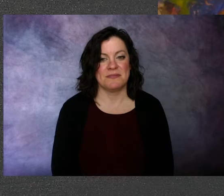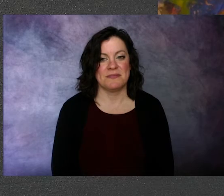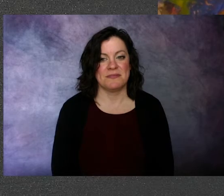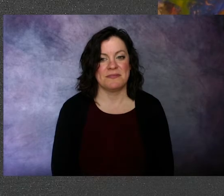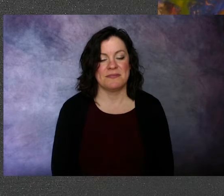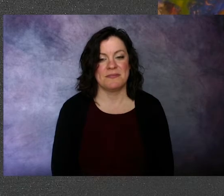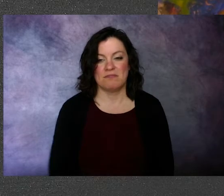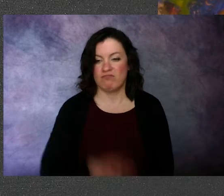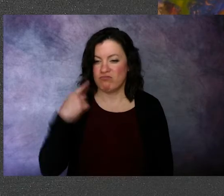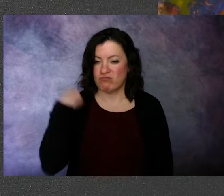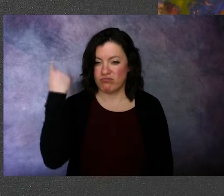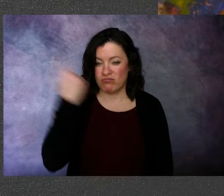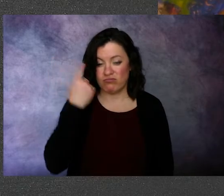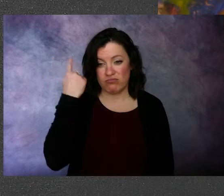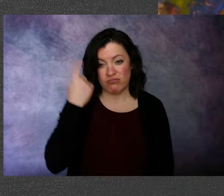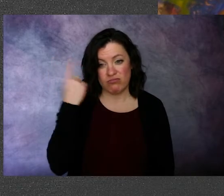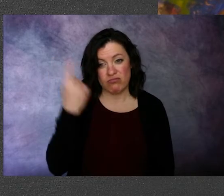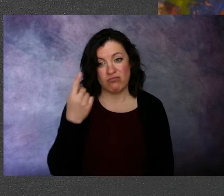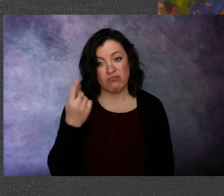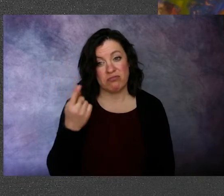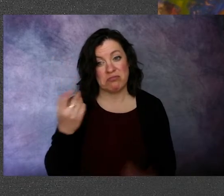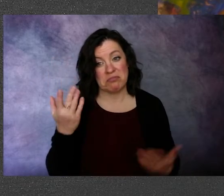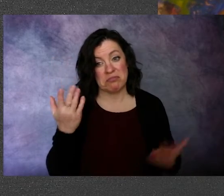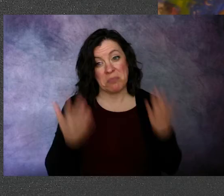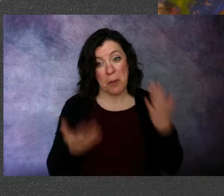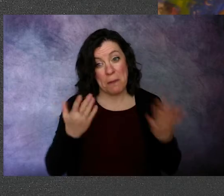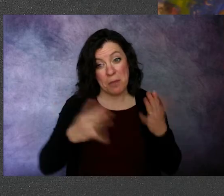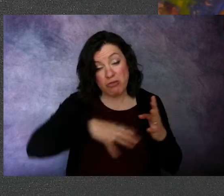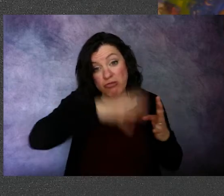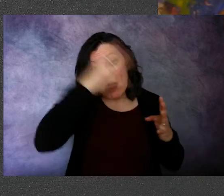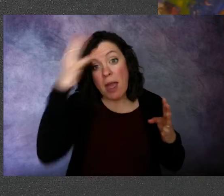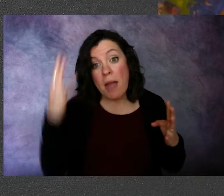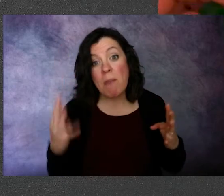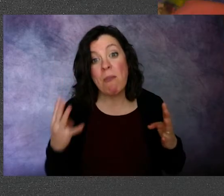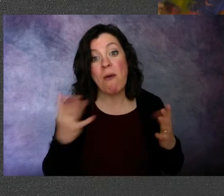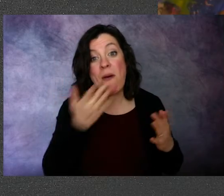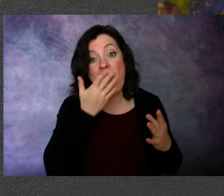I wonder if there was any rainbow dinosaurs.